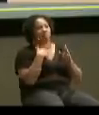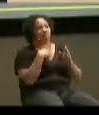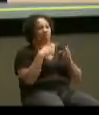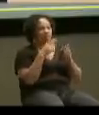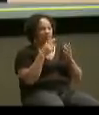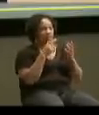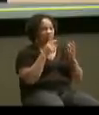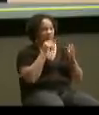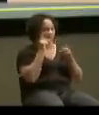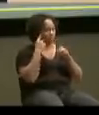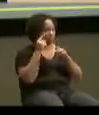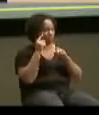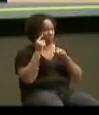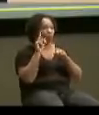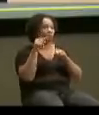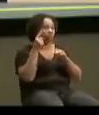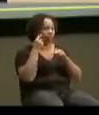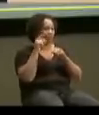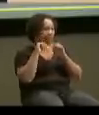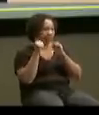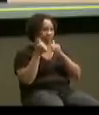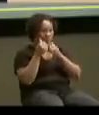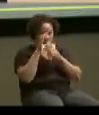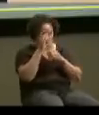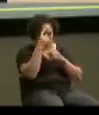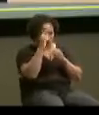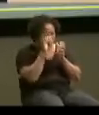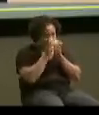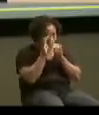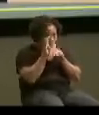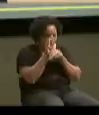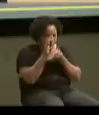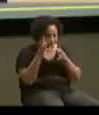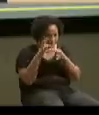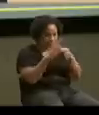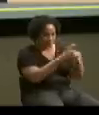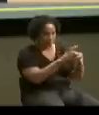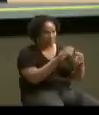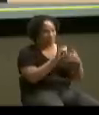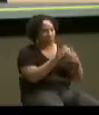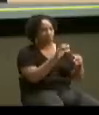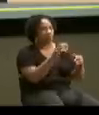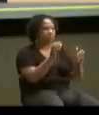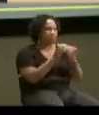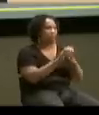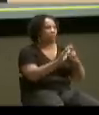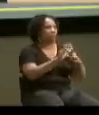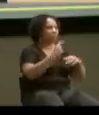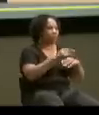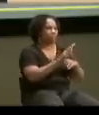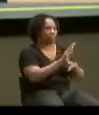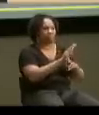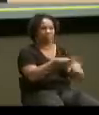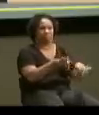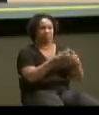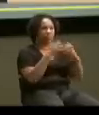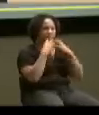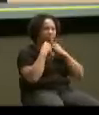ONLY TO THOSE AGENCIES WHO ARE LOOKING FOR SMALL BUSINESSES, THAT YOU ARE ALSO A SMALL GREEN BUSINESS, IT'S SOMETHING THAT IS